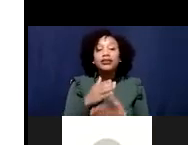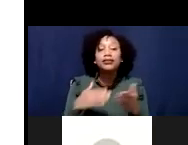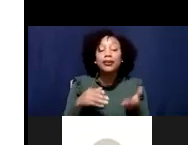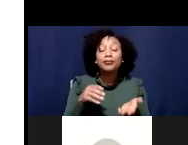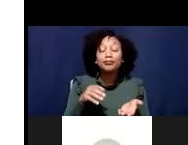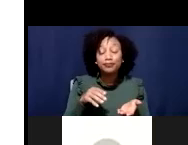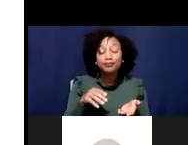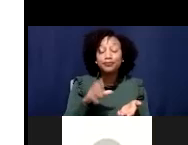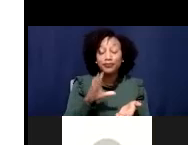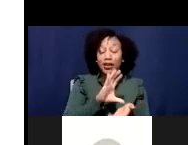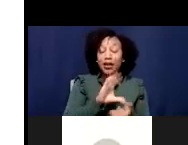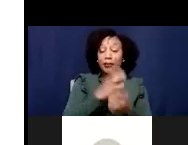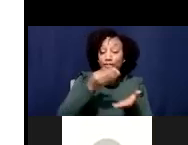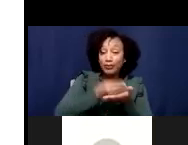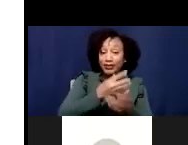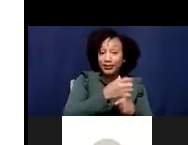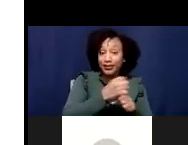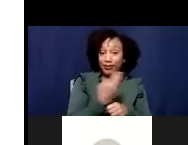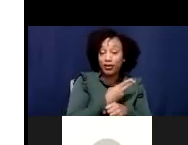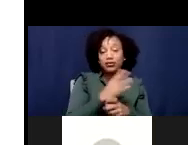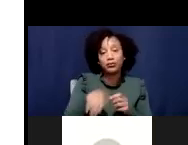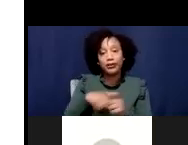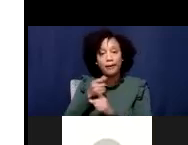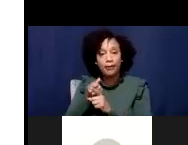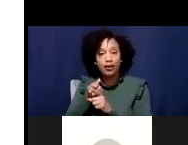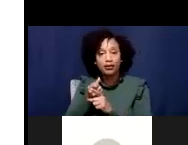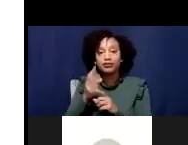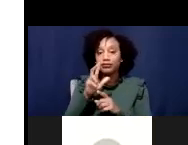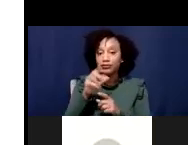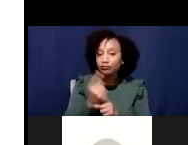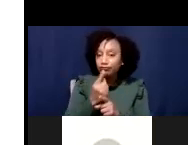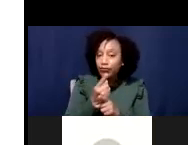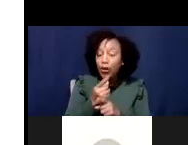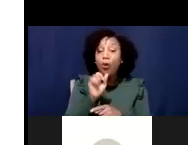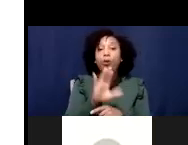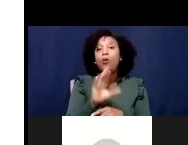of funds you received from us or deem your entire application ineligible.